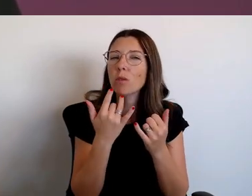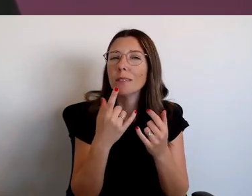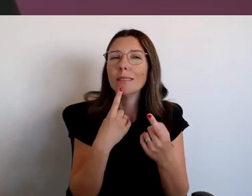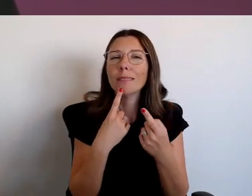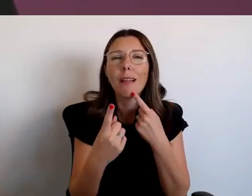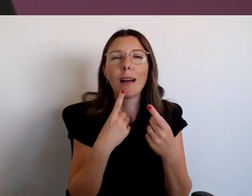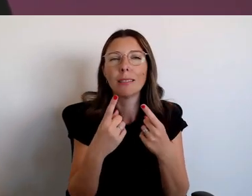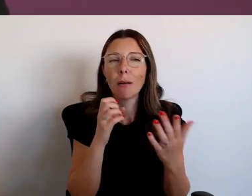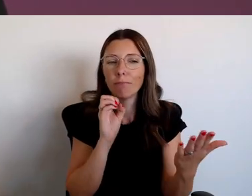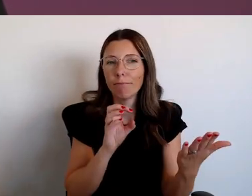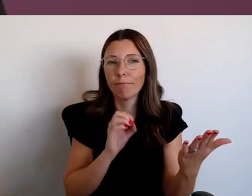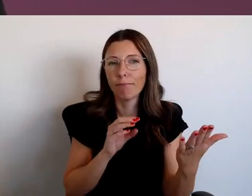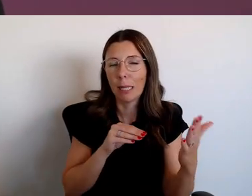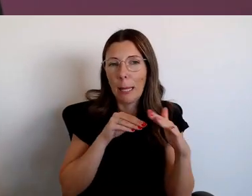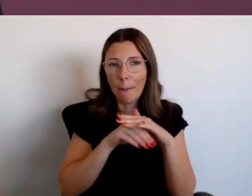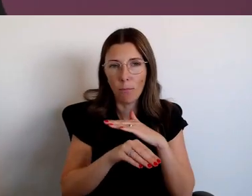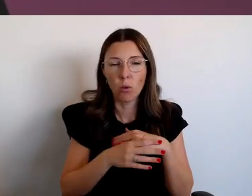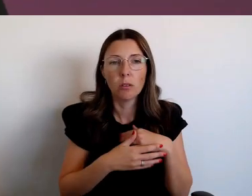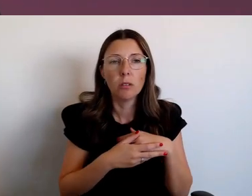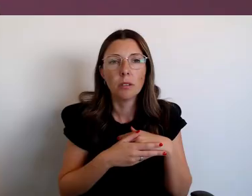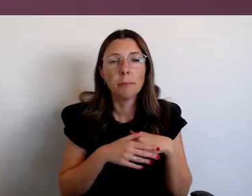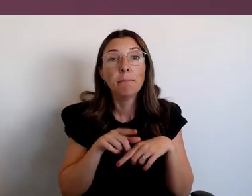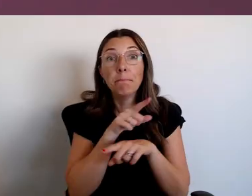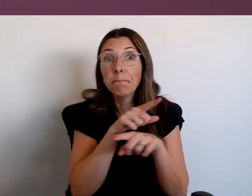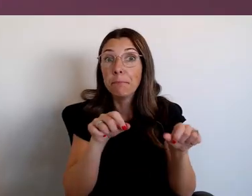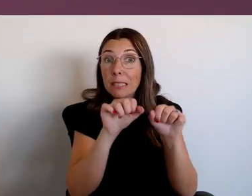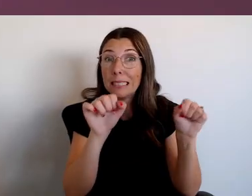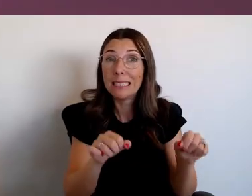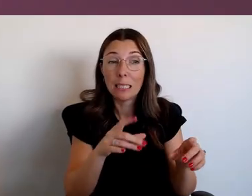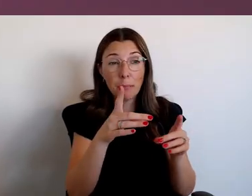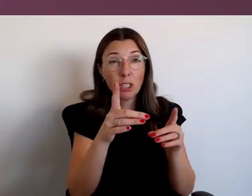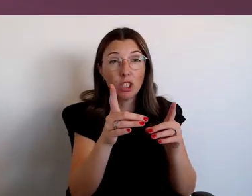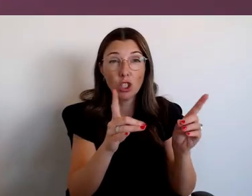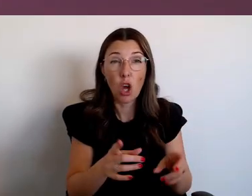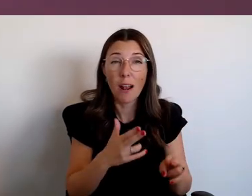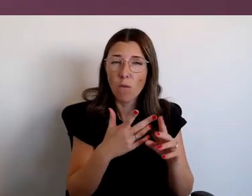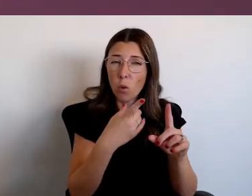These systems are designed for specific tasks, and often